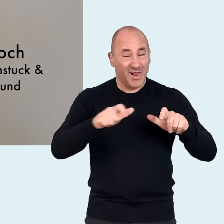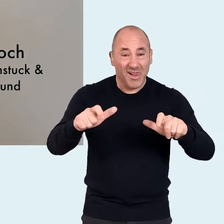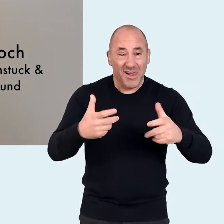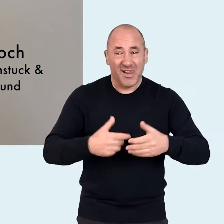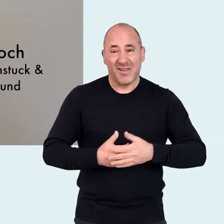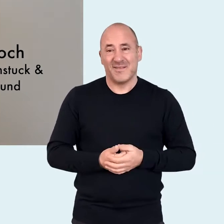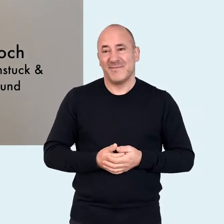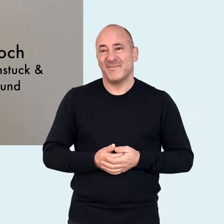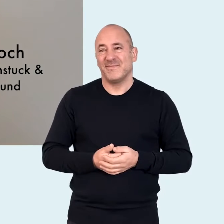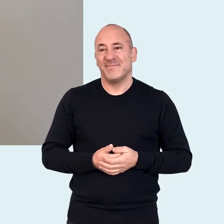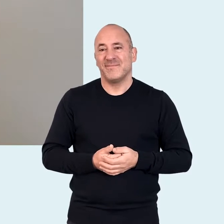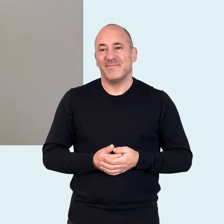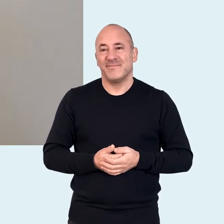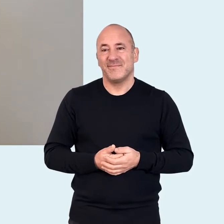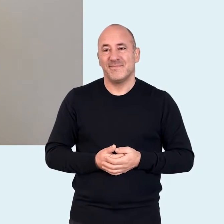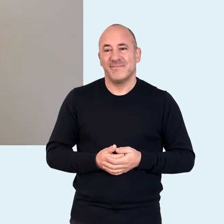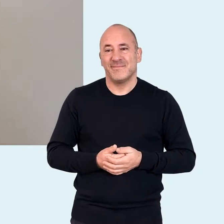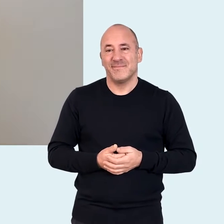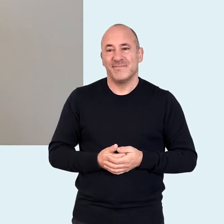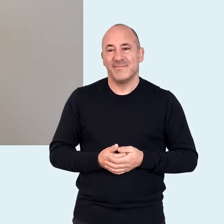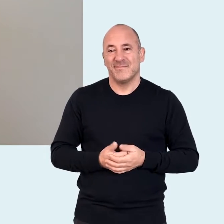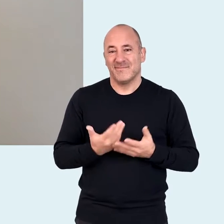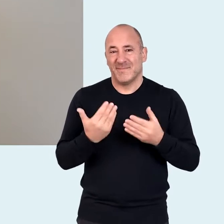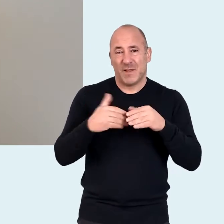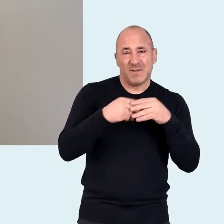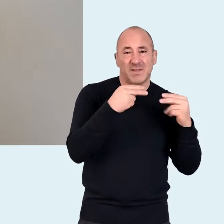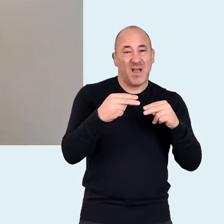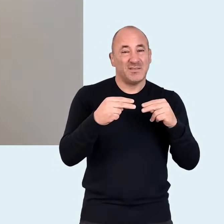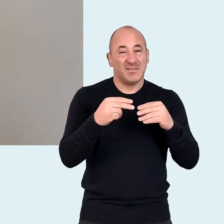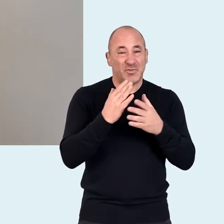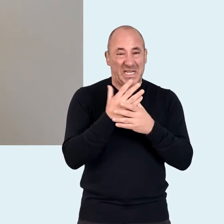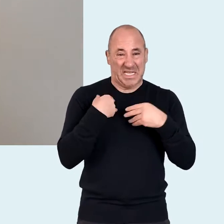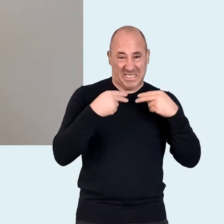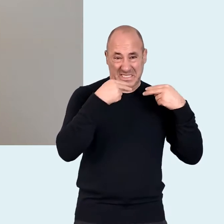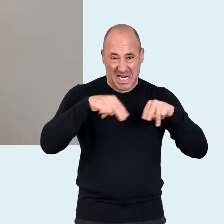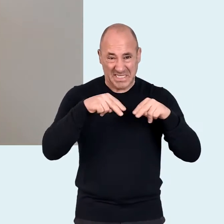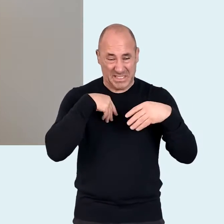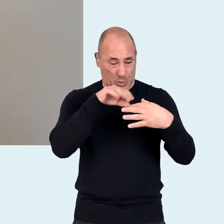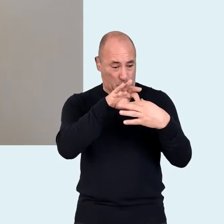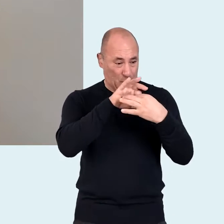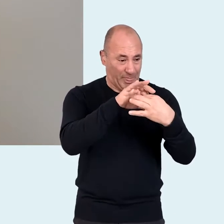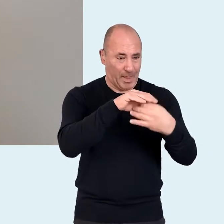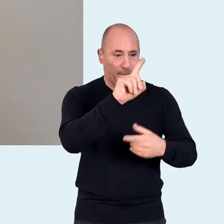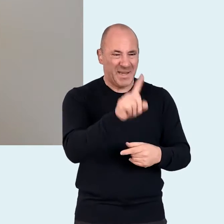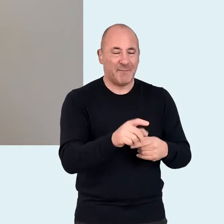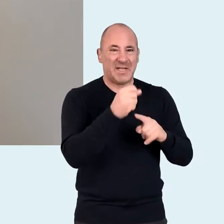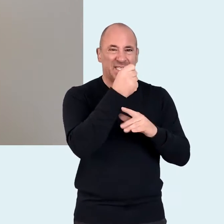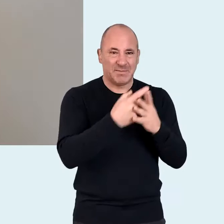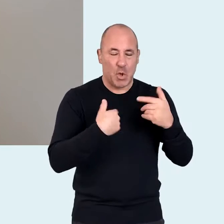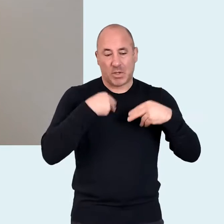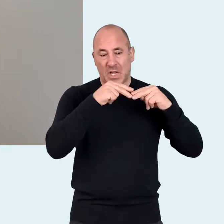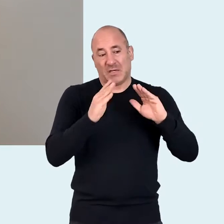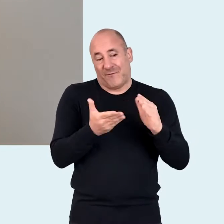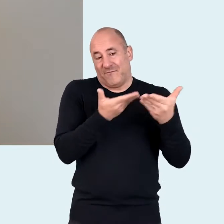and I'm still ignorant. Inclusive dance is not dancing with or for people with disabilities,